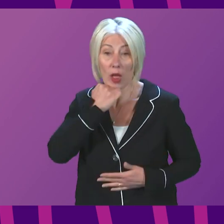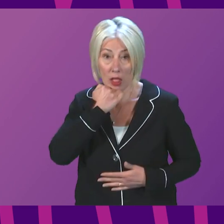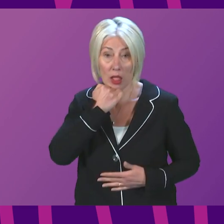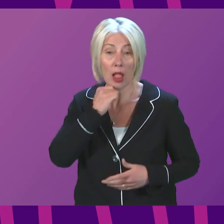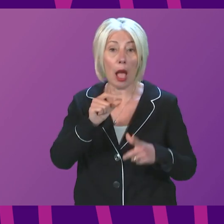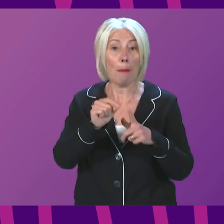Patrick Grady’s behaviour was wrong.